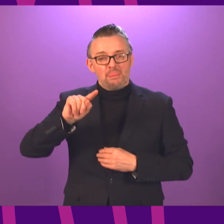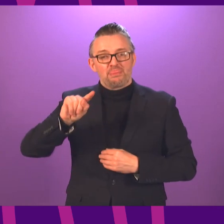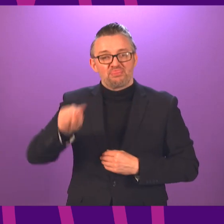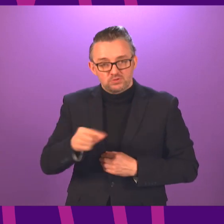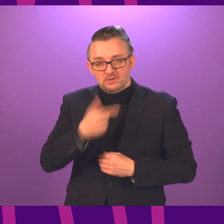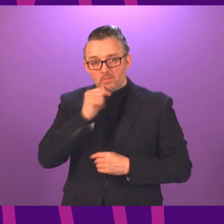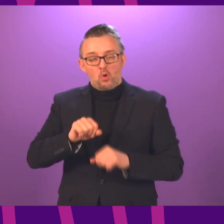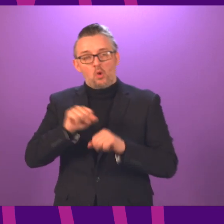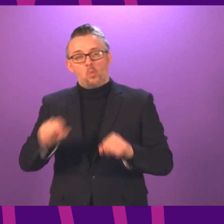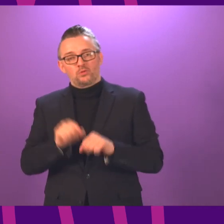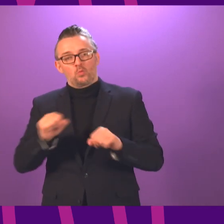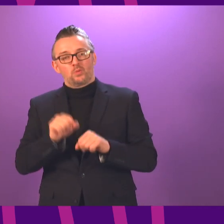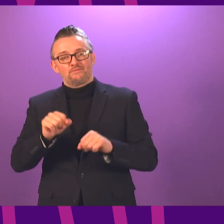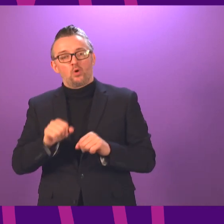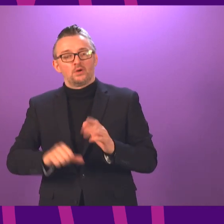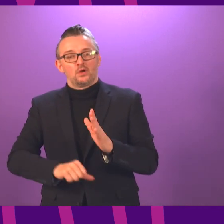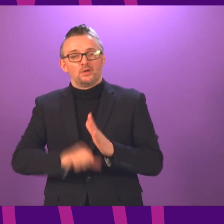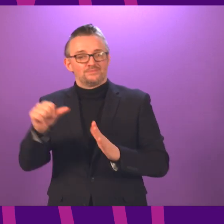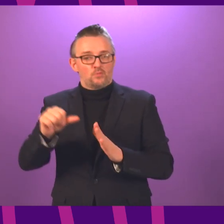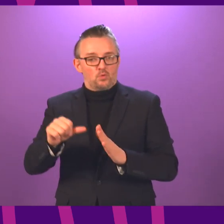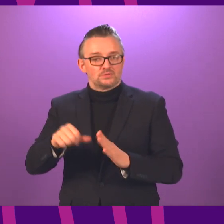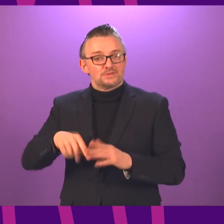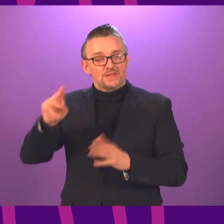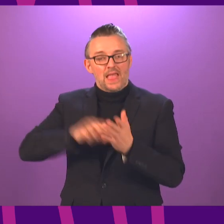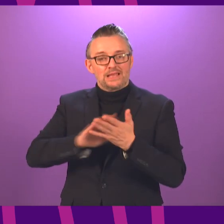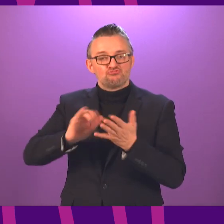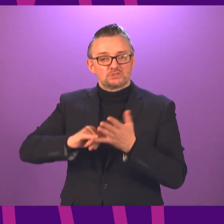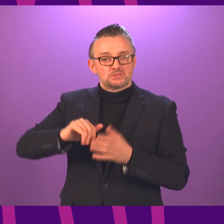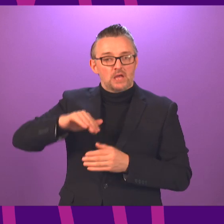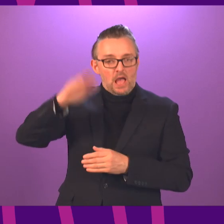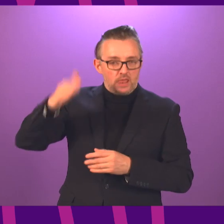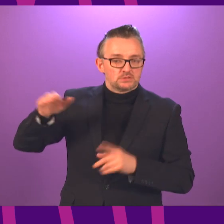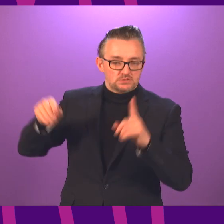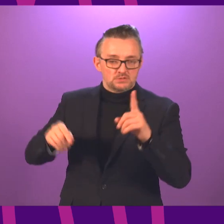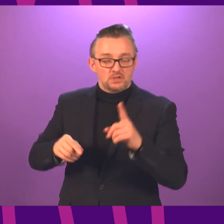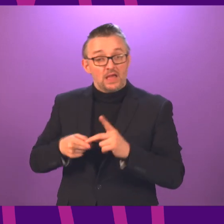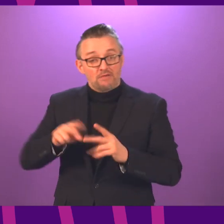for elective orthopaedic surgery in NHS Highland. Even if operations were being carried out